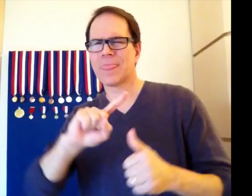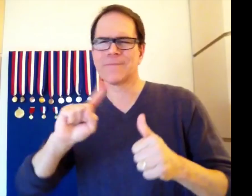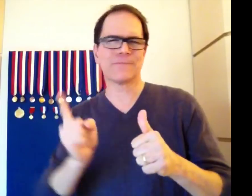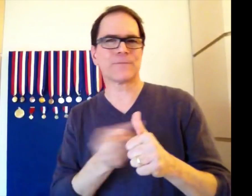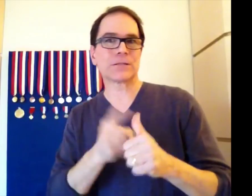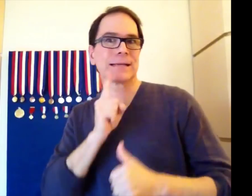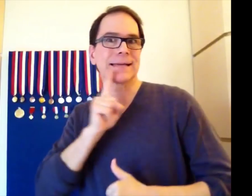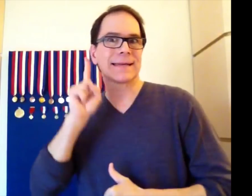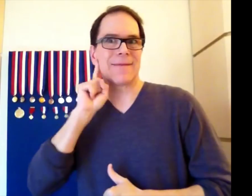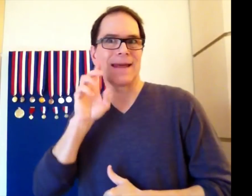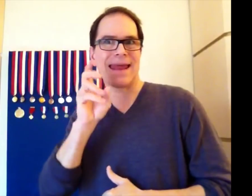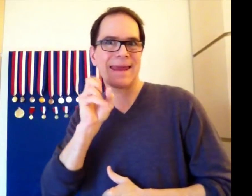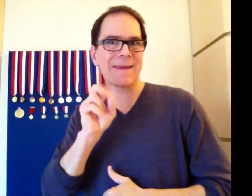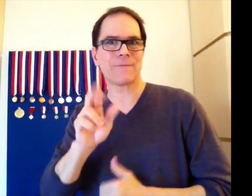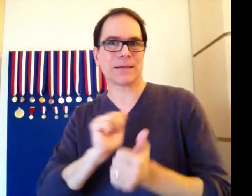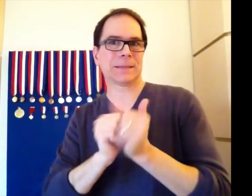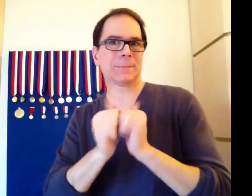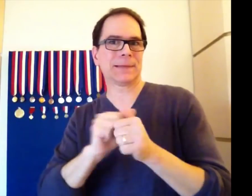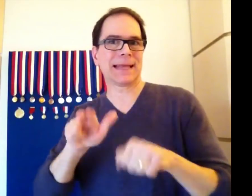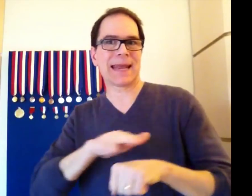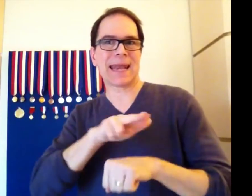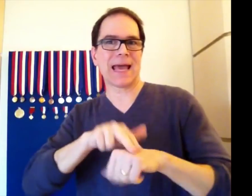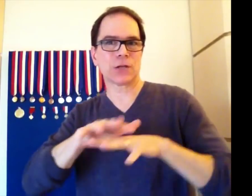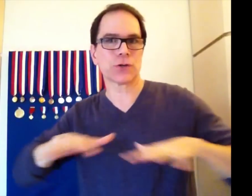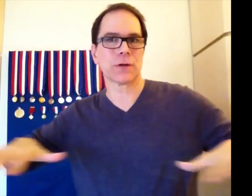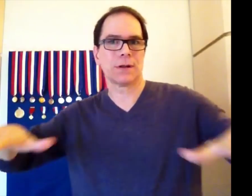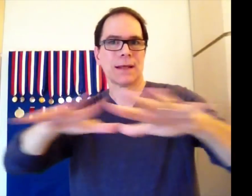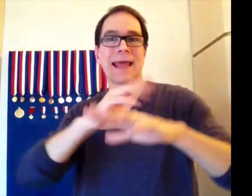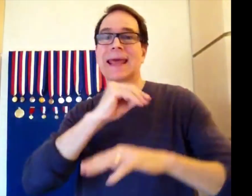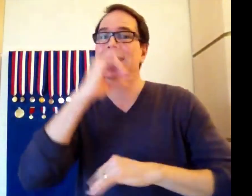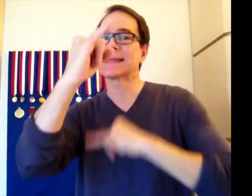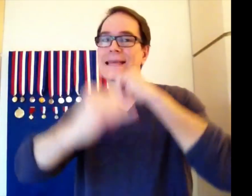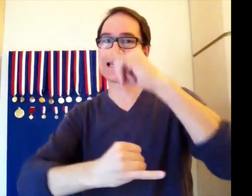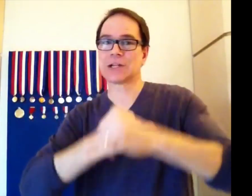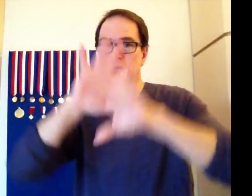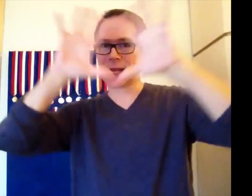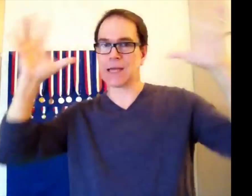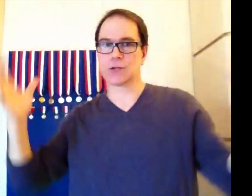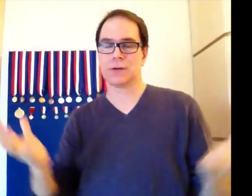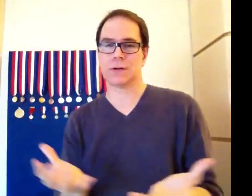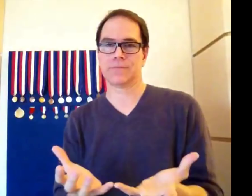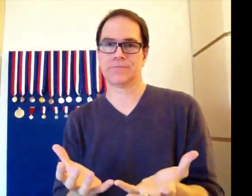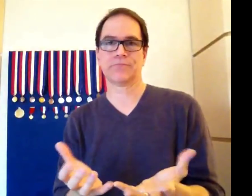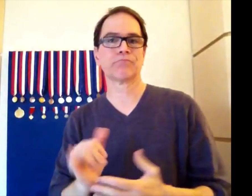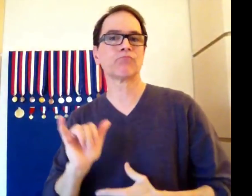the first deaf ever to compete nationally and internationally.